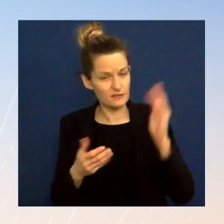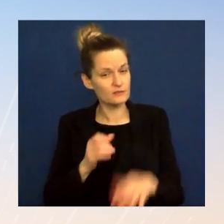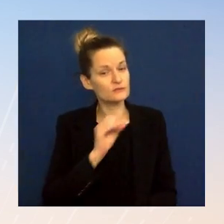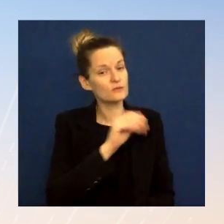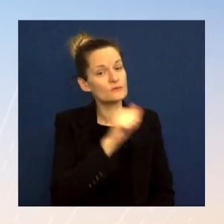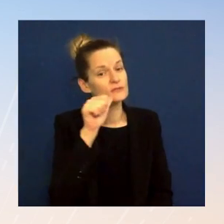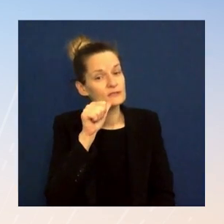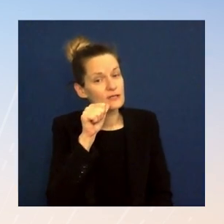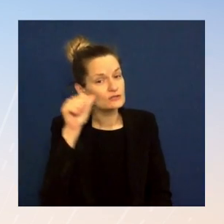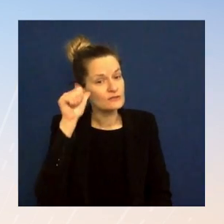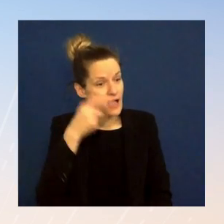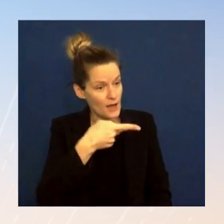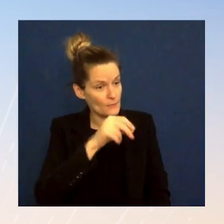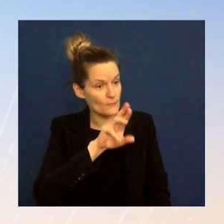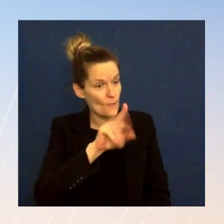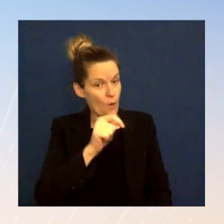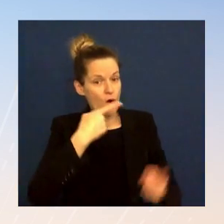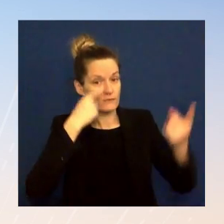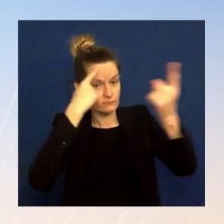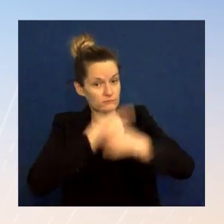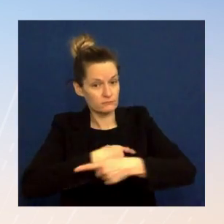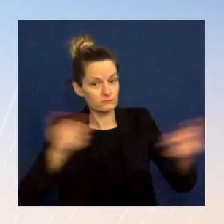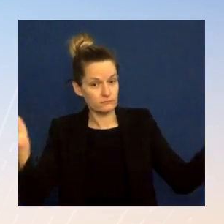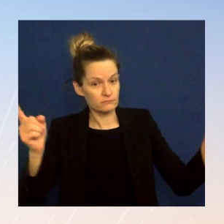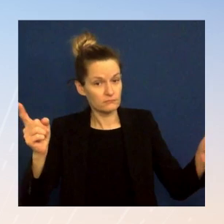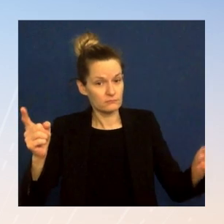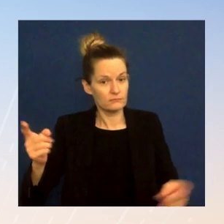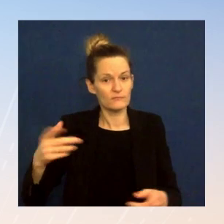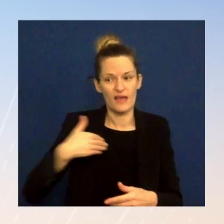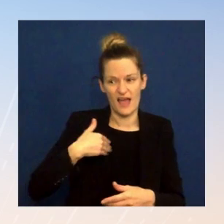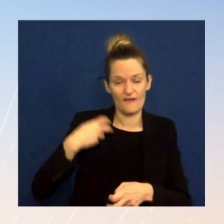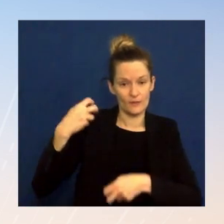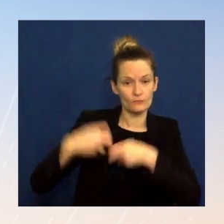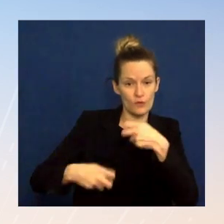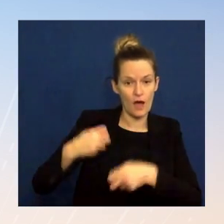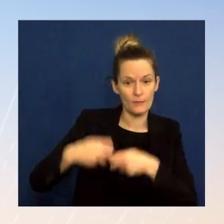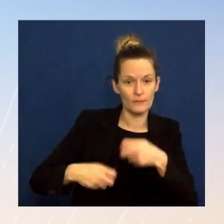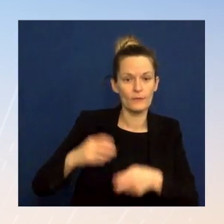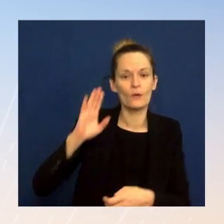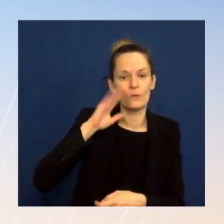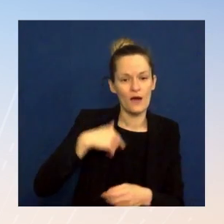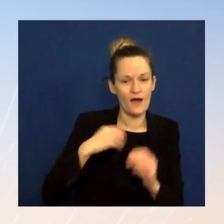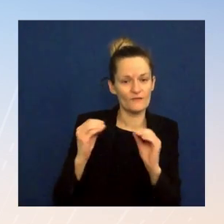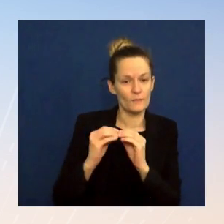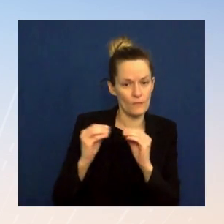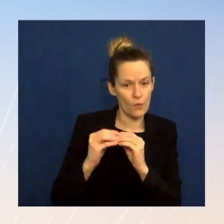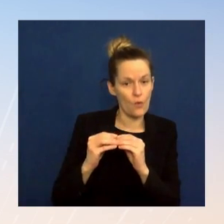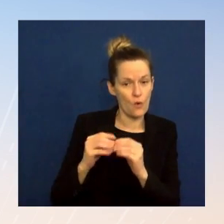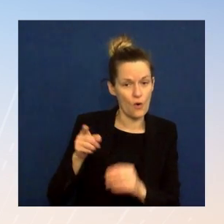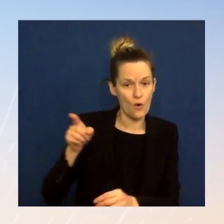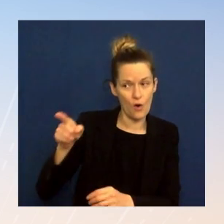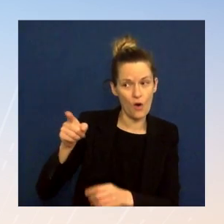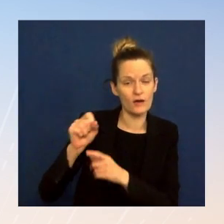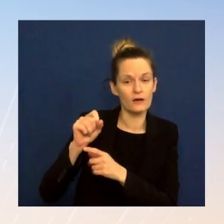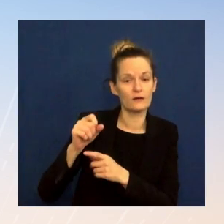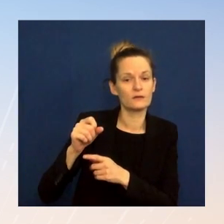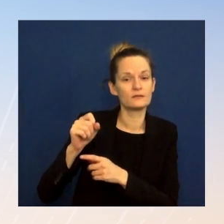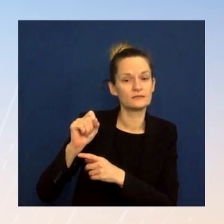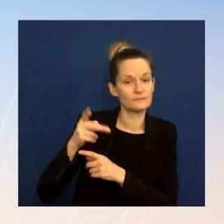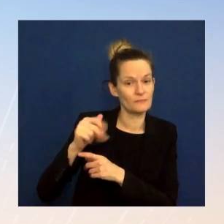and no longer let carriers use the ports as warehouse space. And this will hopefully help move things a little bit more quickly. And starting on November 1st, for the first time,